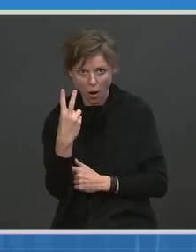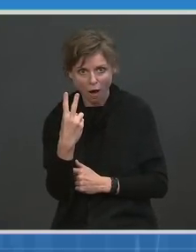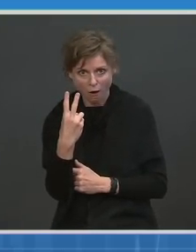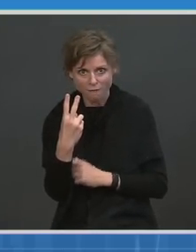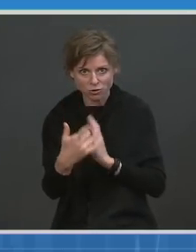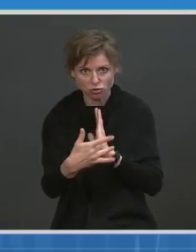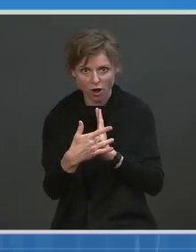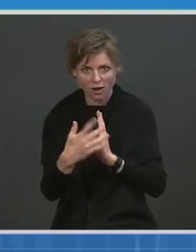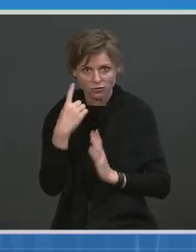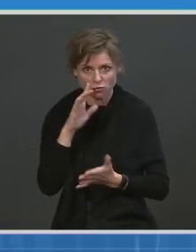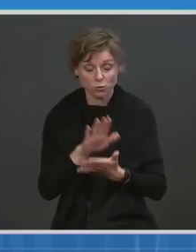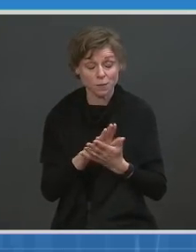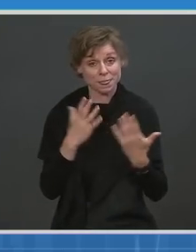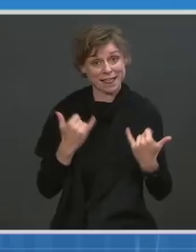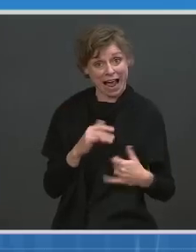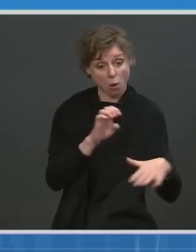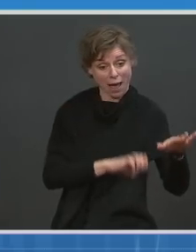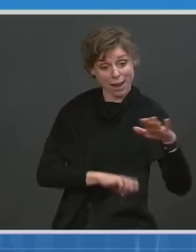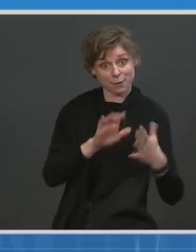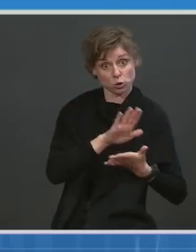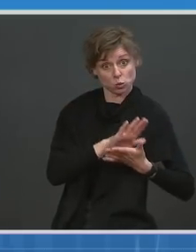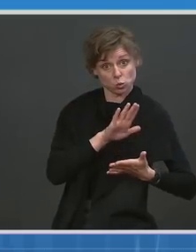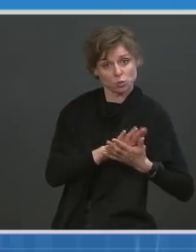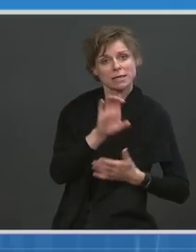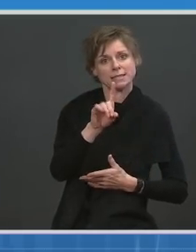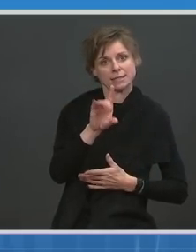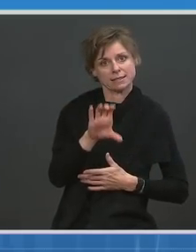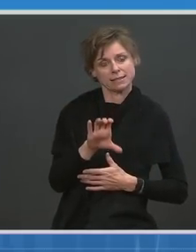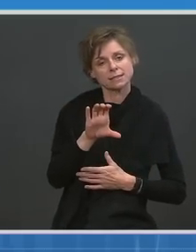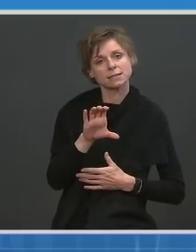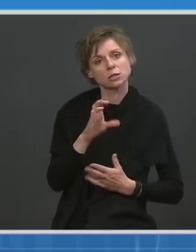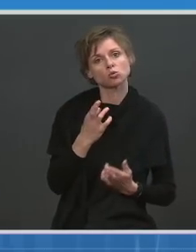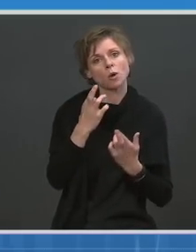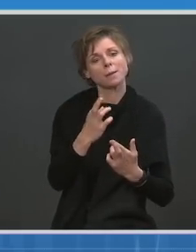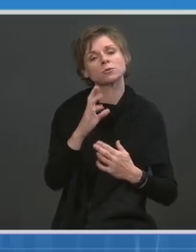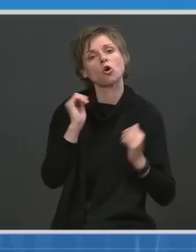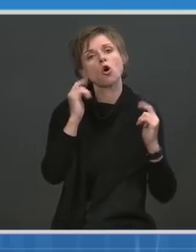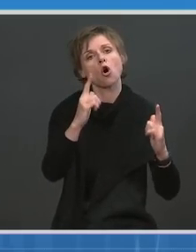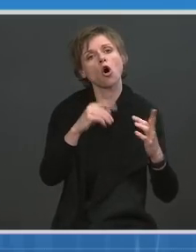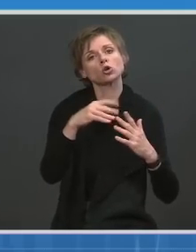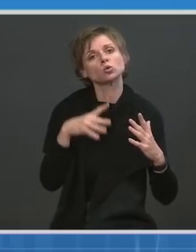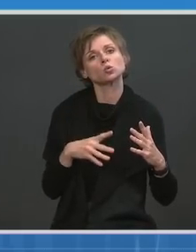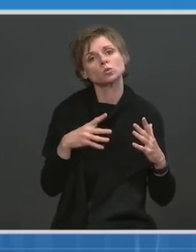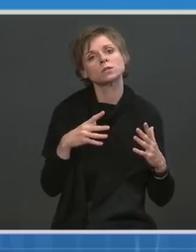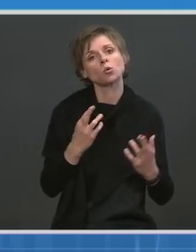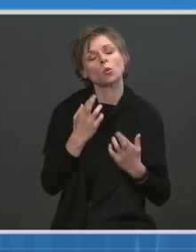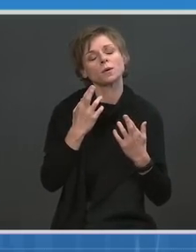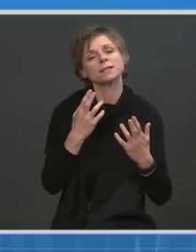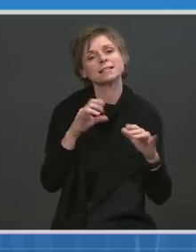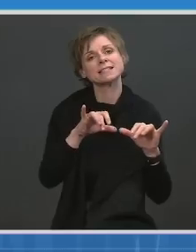CDC is now recommending that all students remain at least six feet apart in classrooms